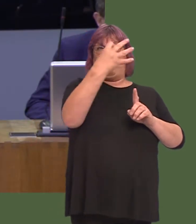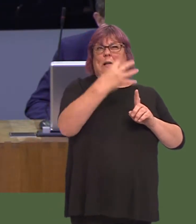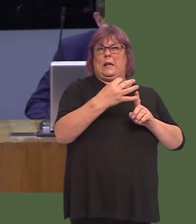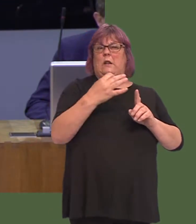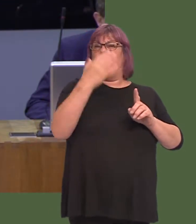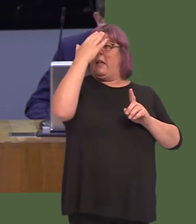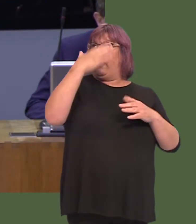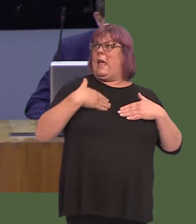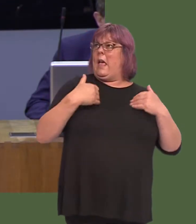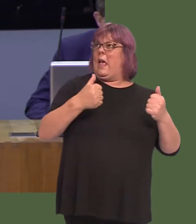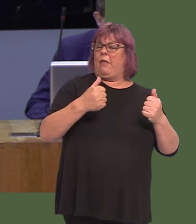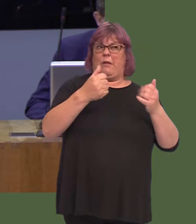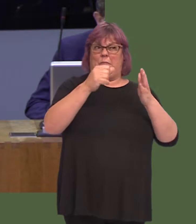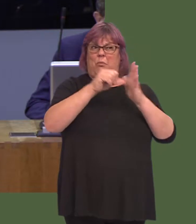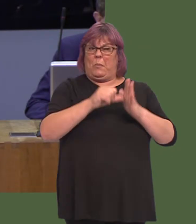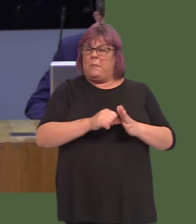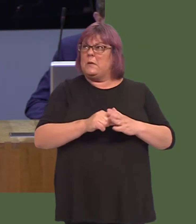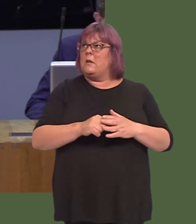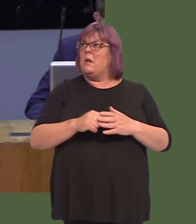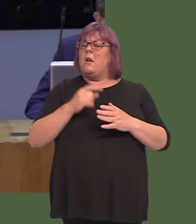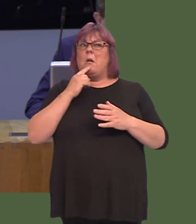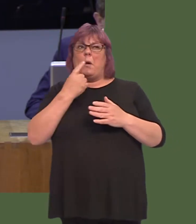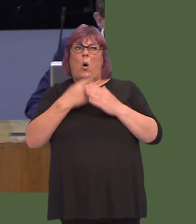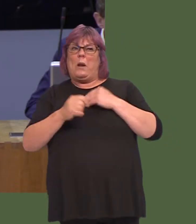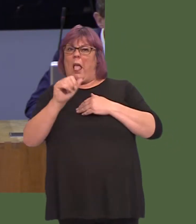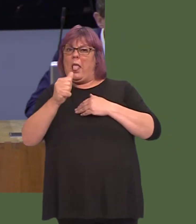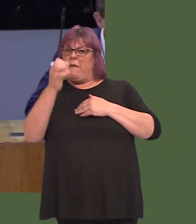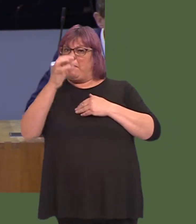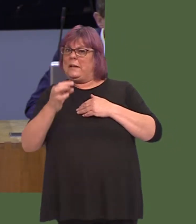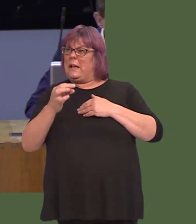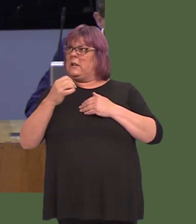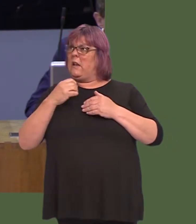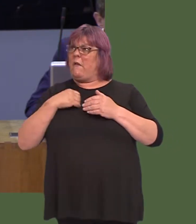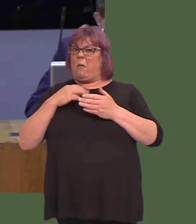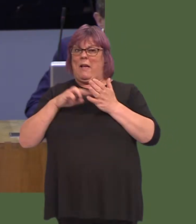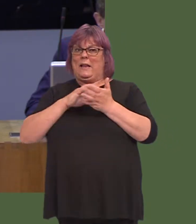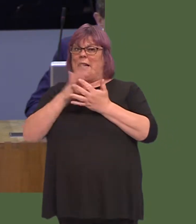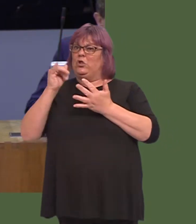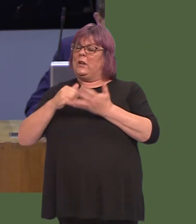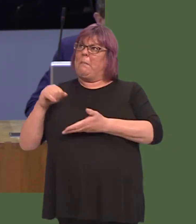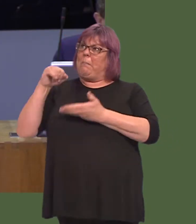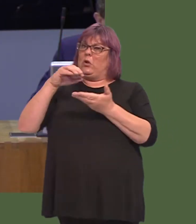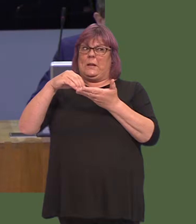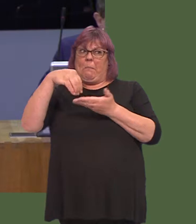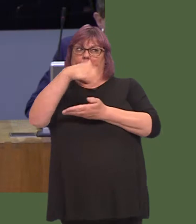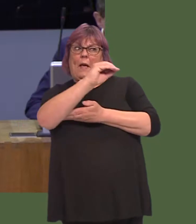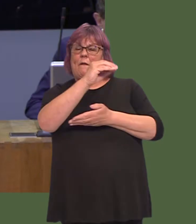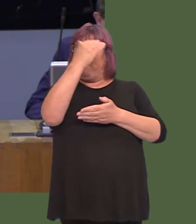problems, yet we're spending as little as over 11 per cent of the entire NHS Wales budget.